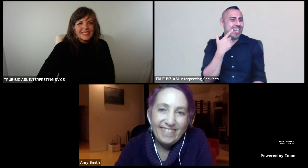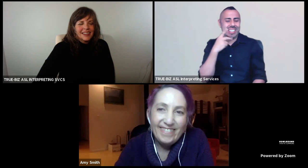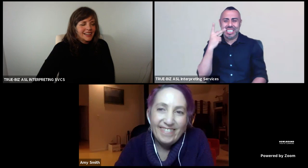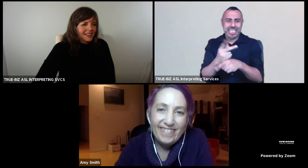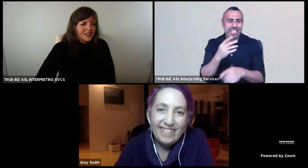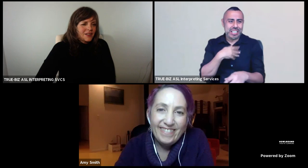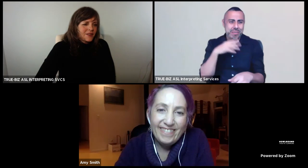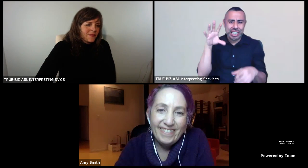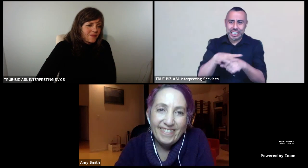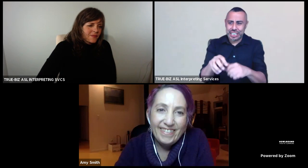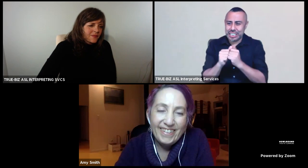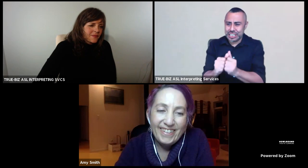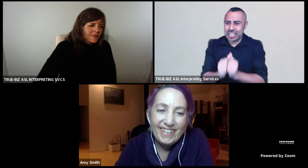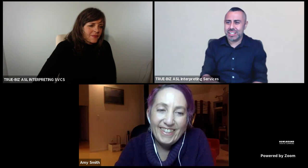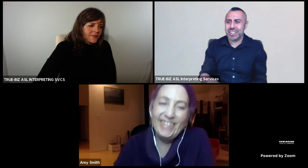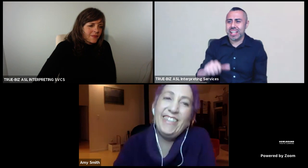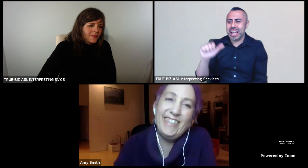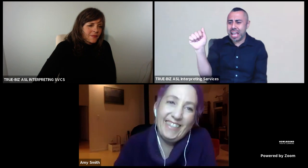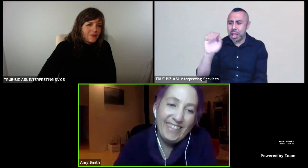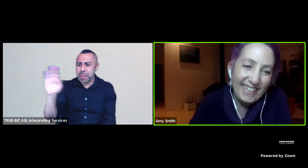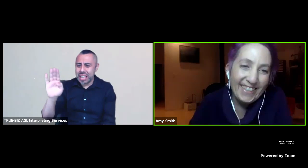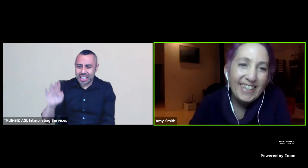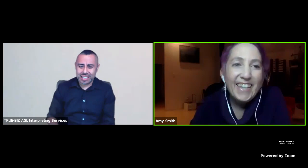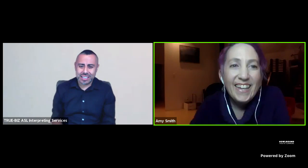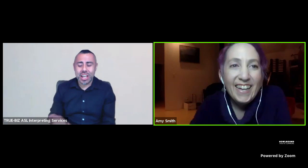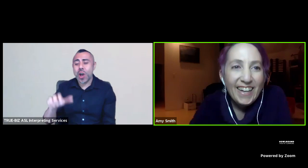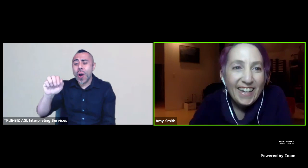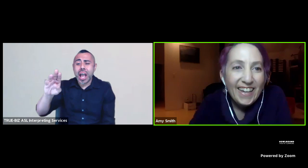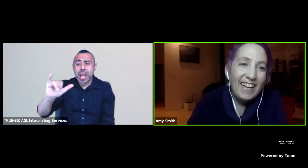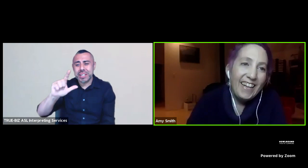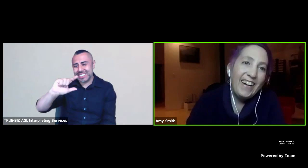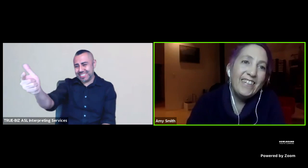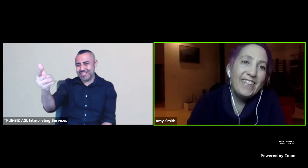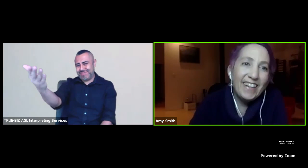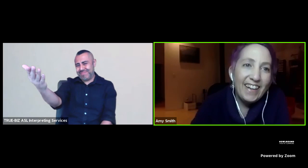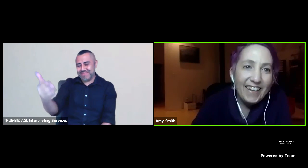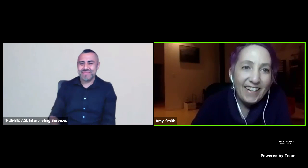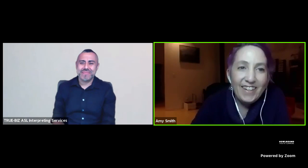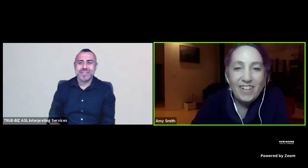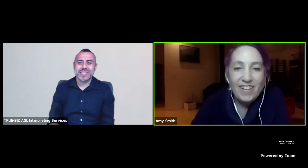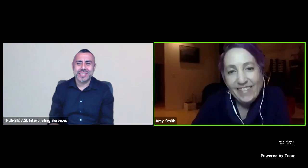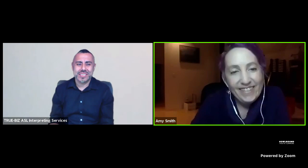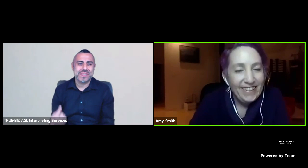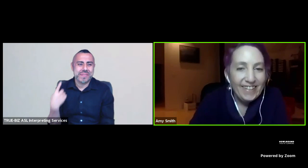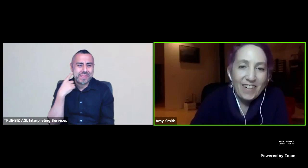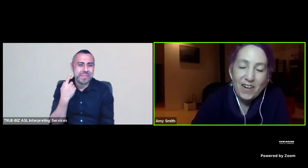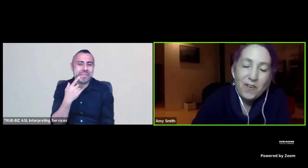Amy, woohoo, let's go on to you if you can. Okay.